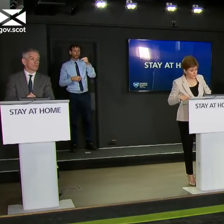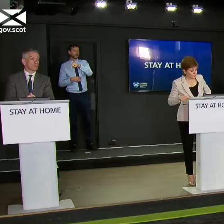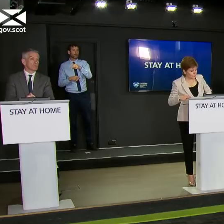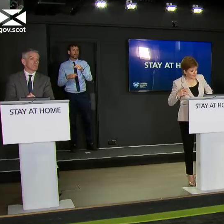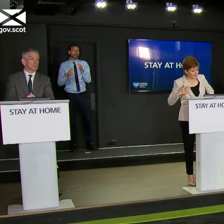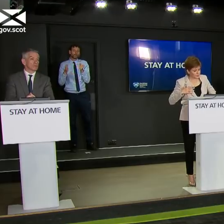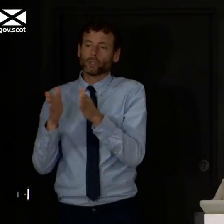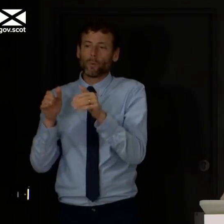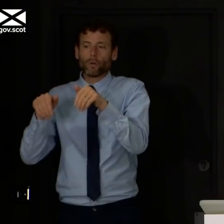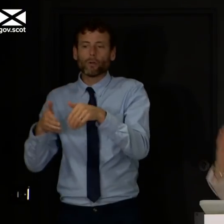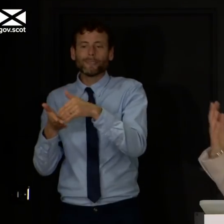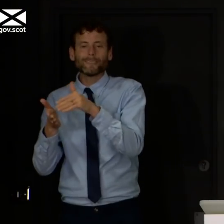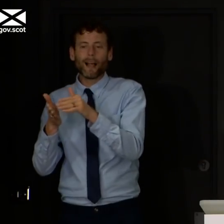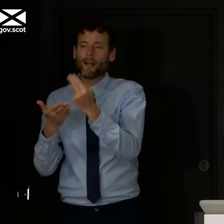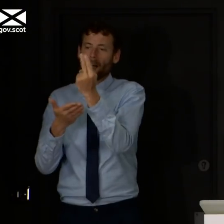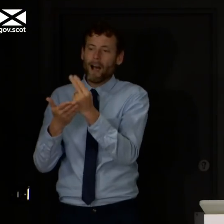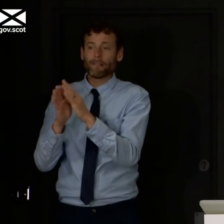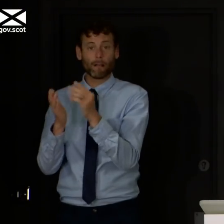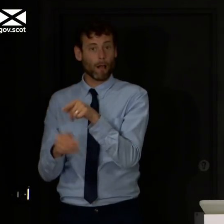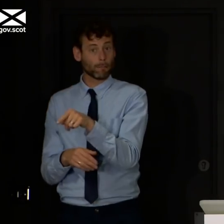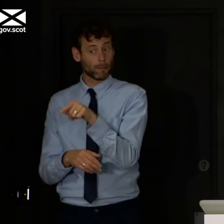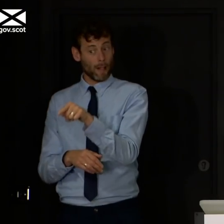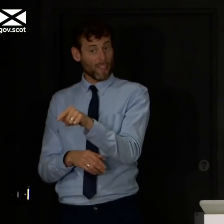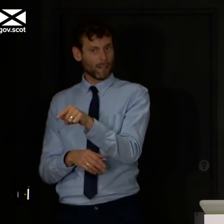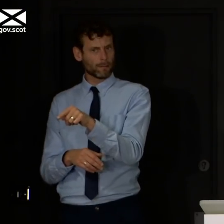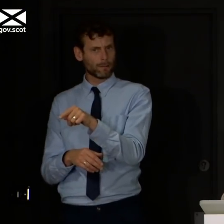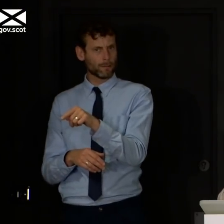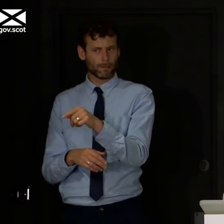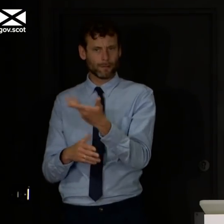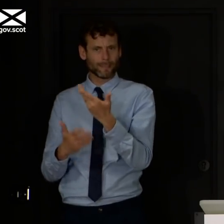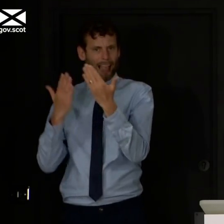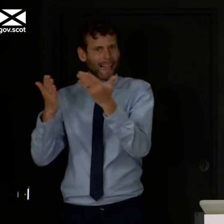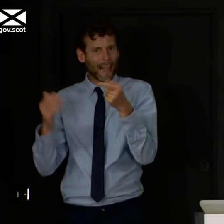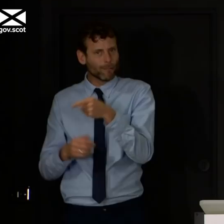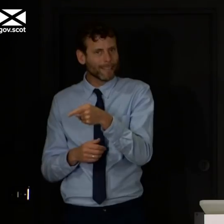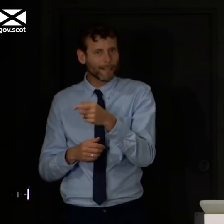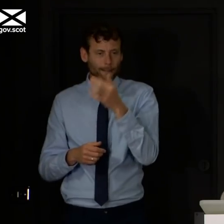As we go forward, Fergus Ewing covered some of this. Obviously there will be guidance,